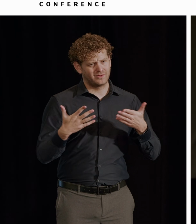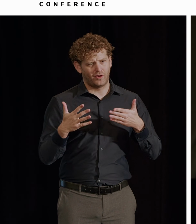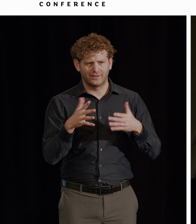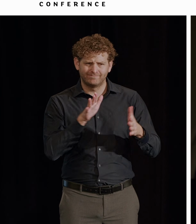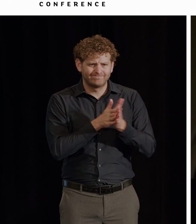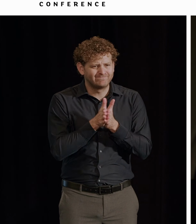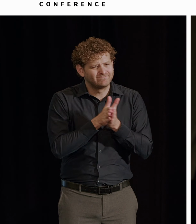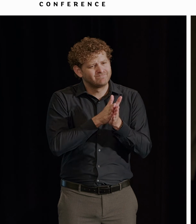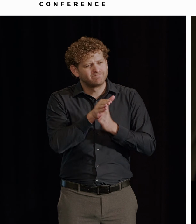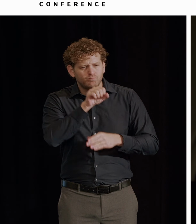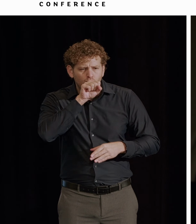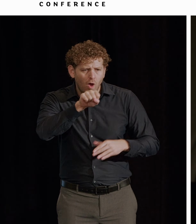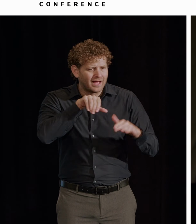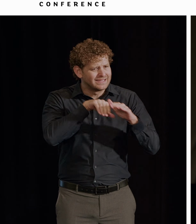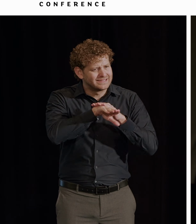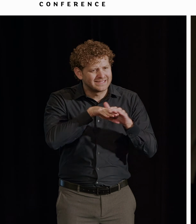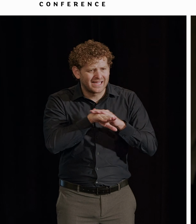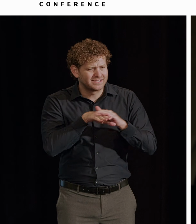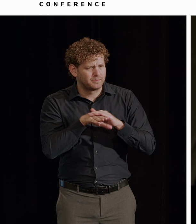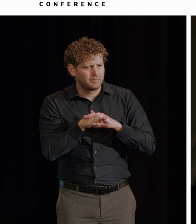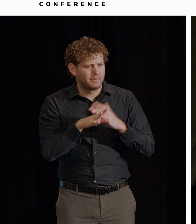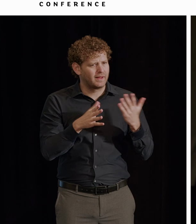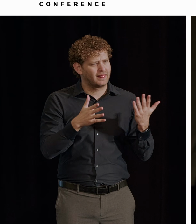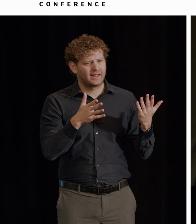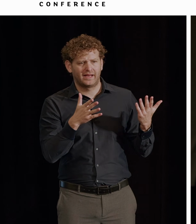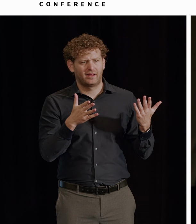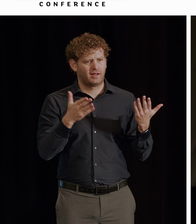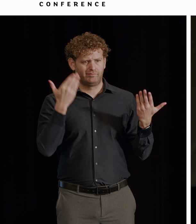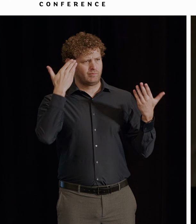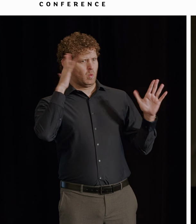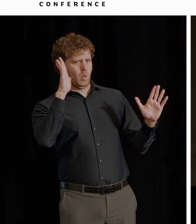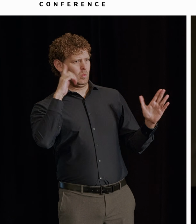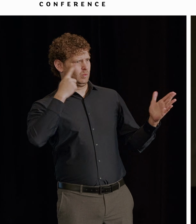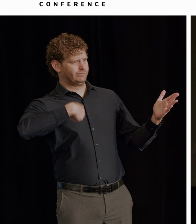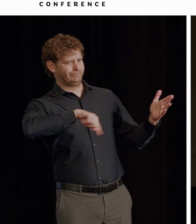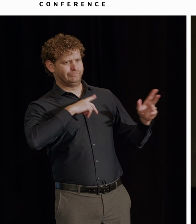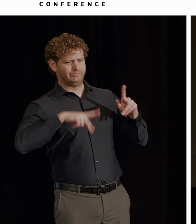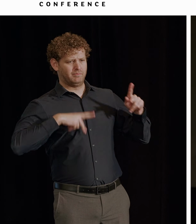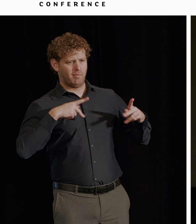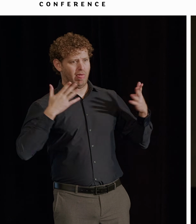to humankind. I wish I could say that better, but it was better in my head.